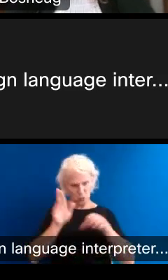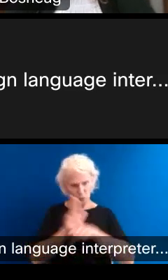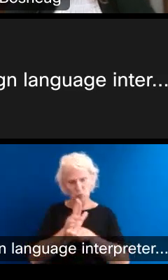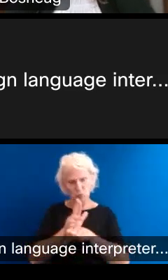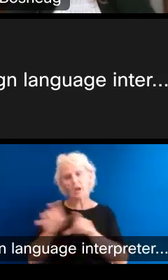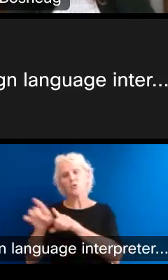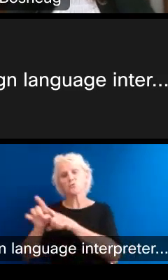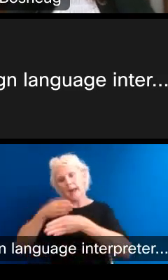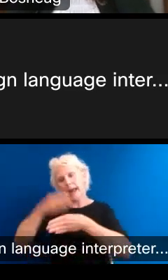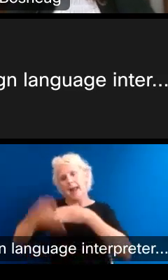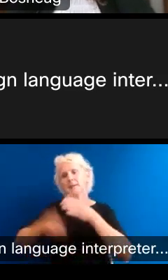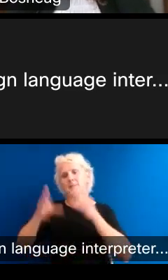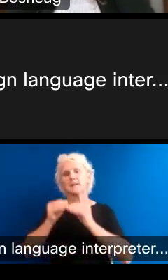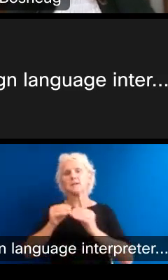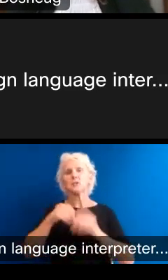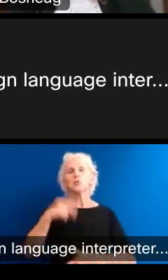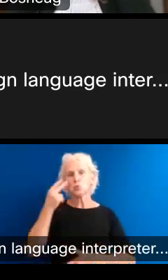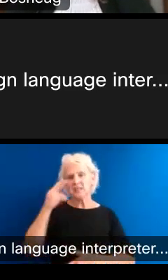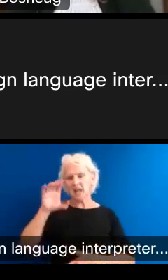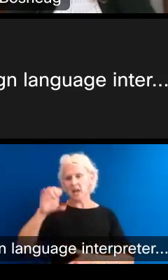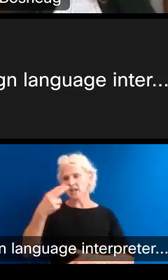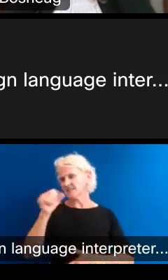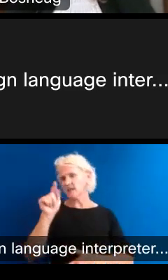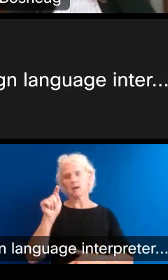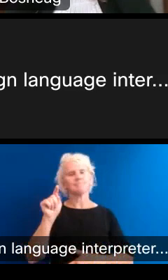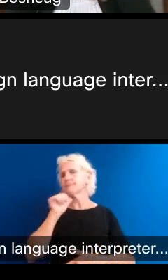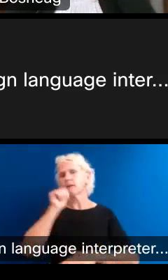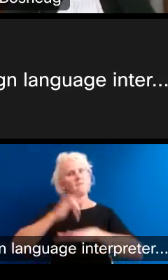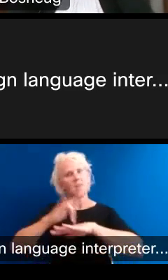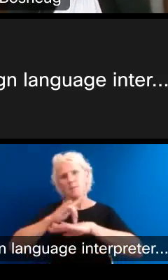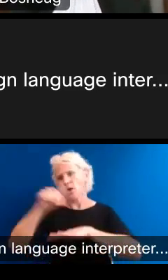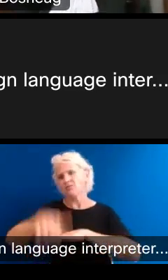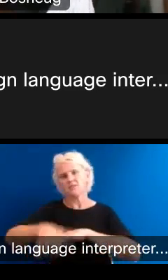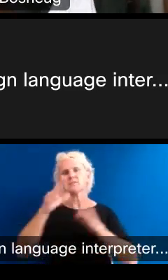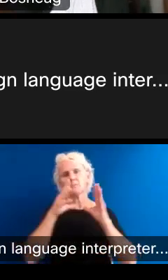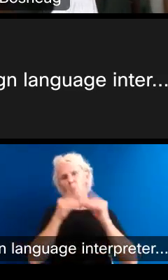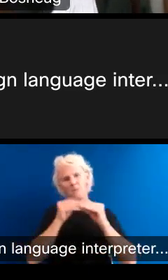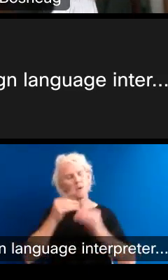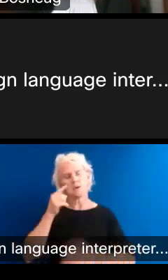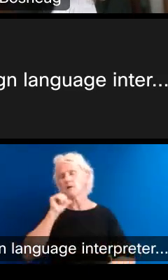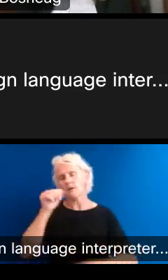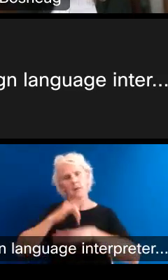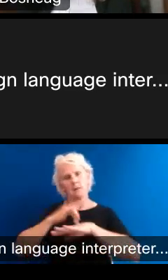and the chat is not available during this webinar.